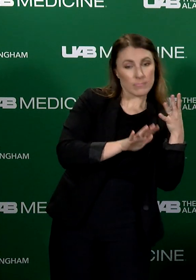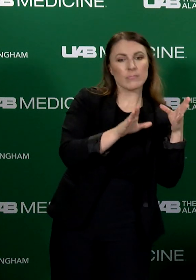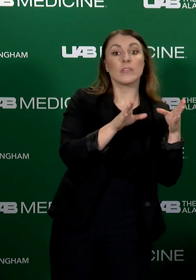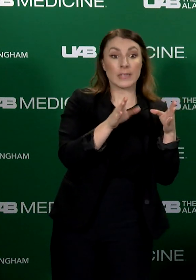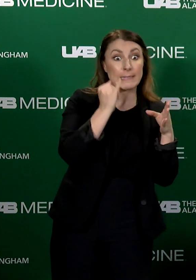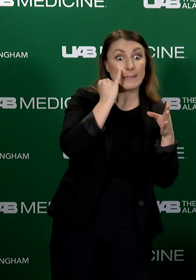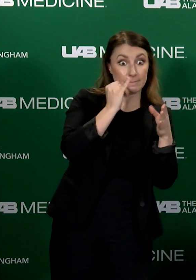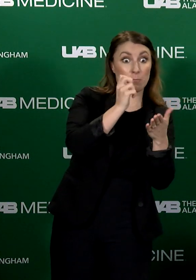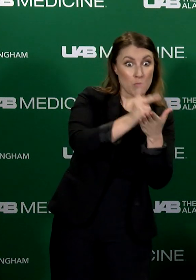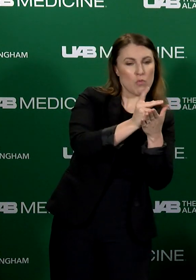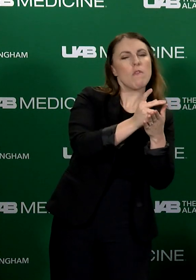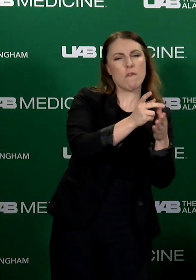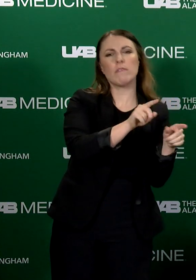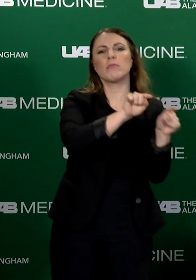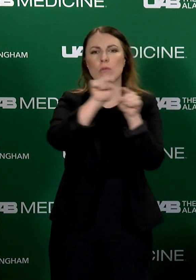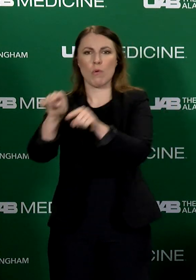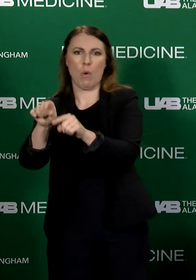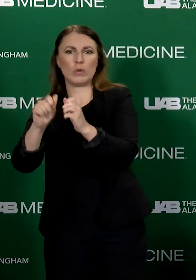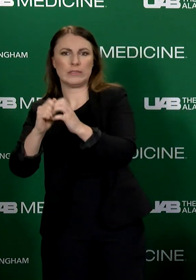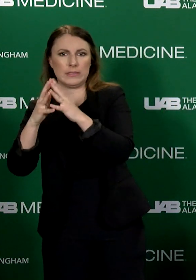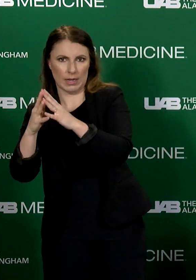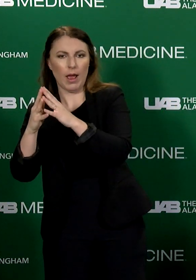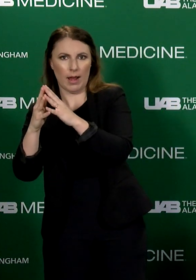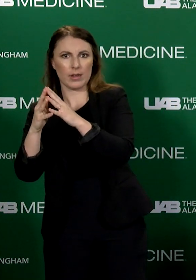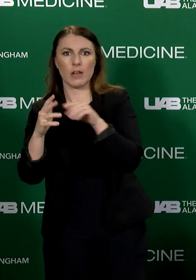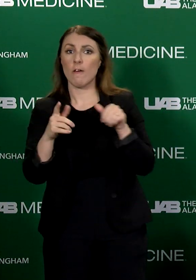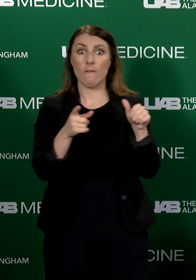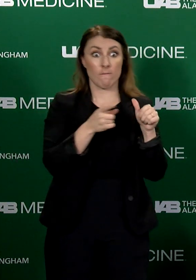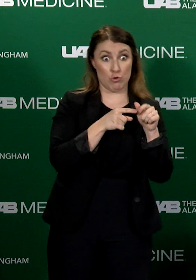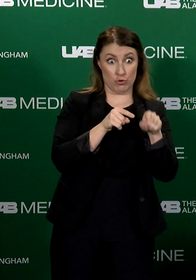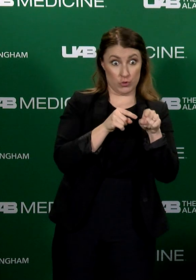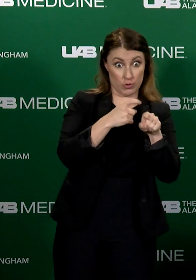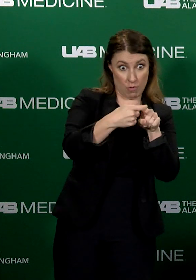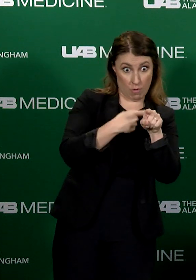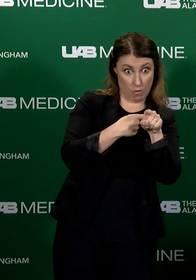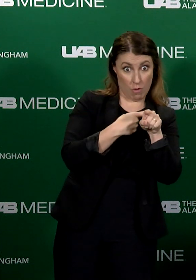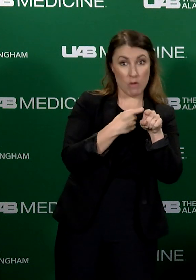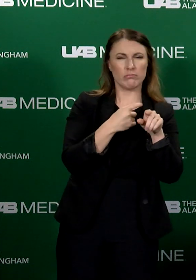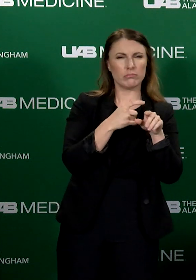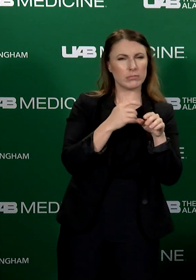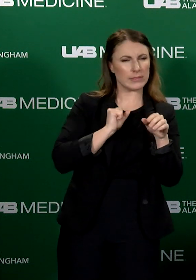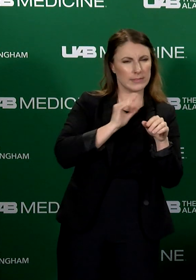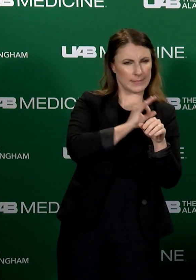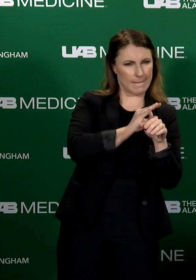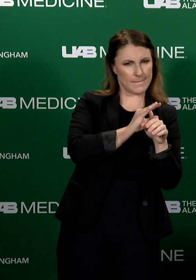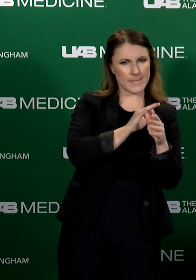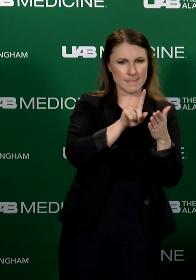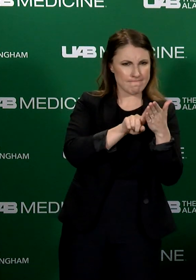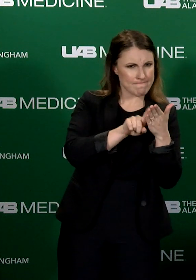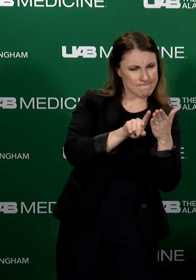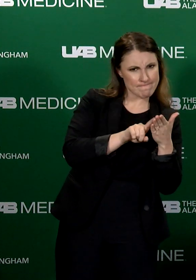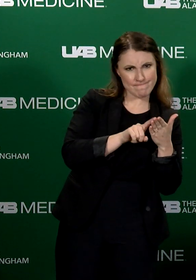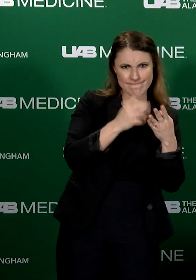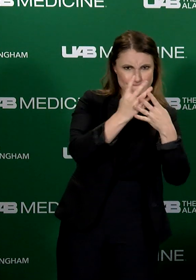days a week that will walk through a screening process for the testing so all